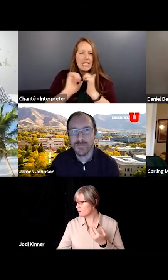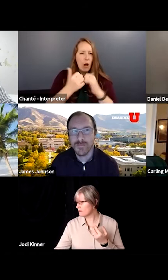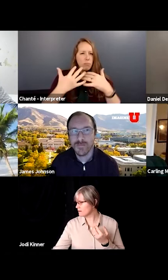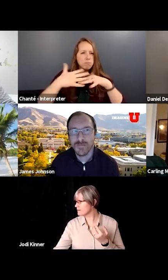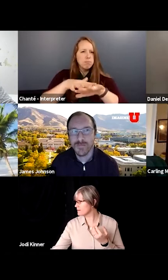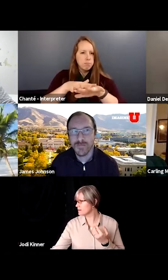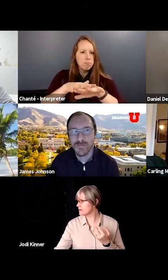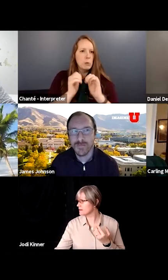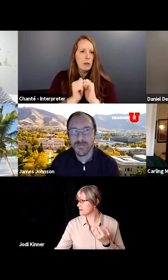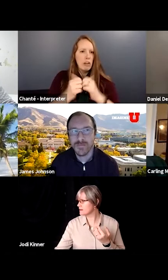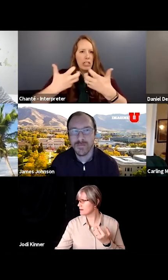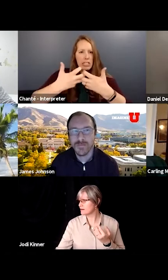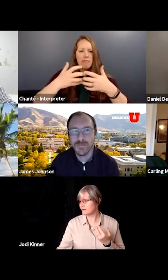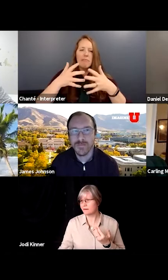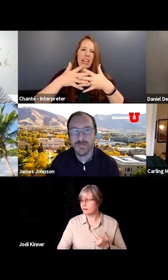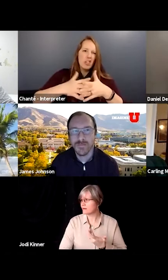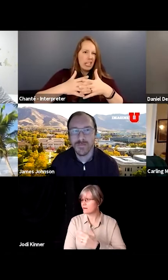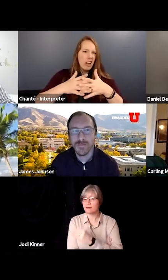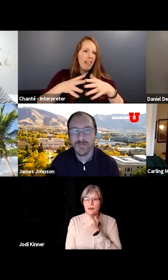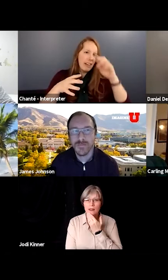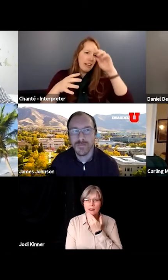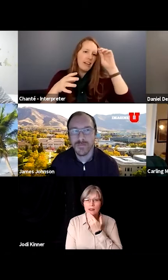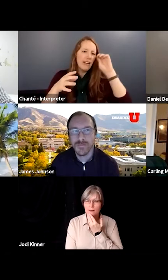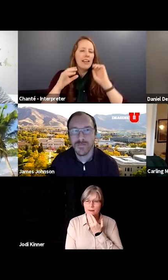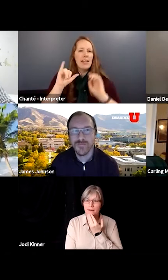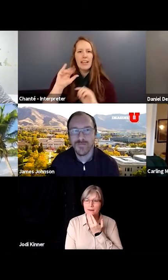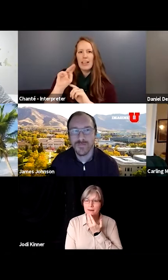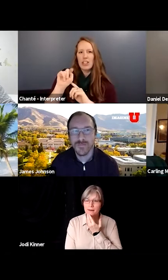today discuss intersectionality and what it means to them.